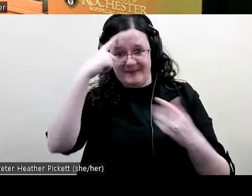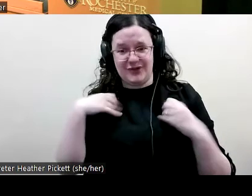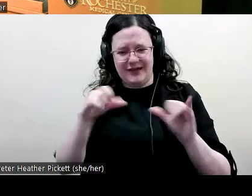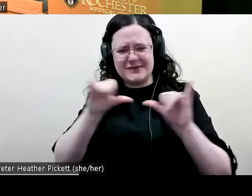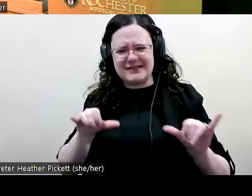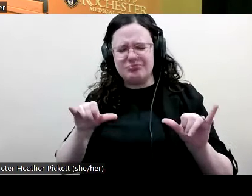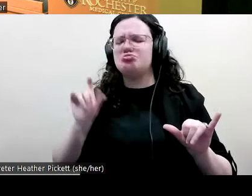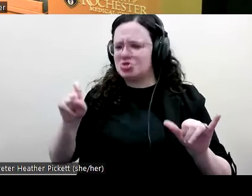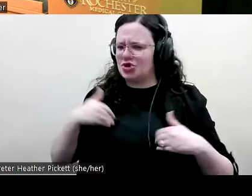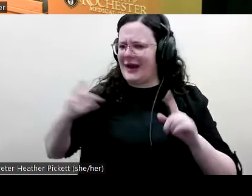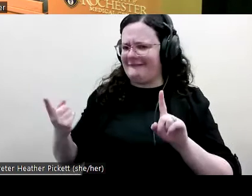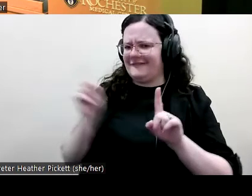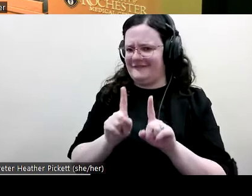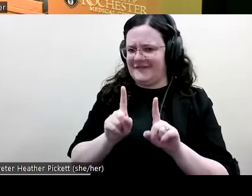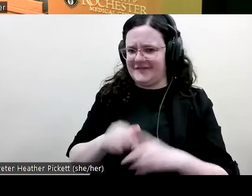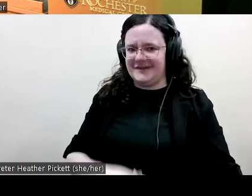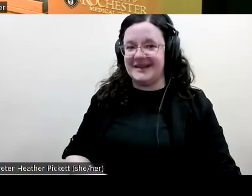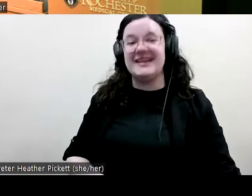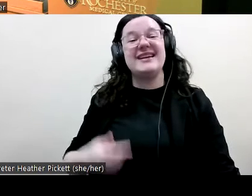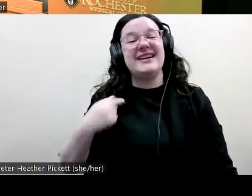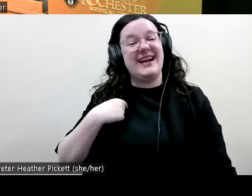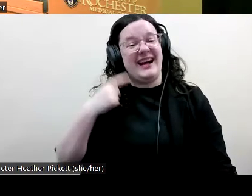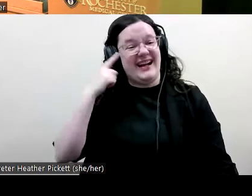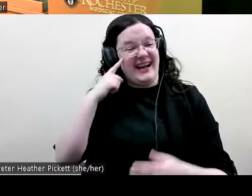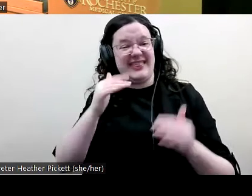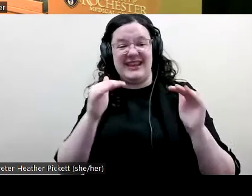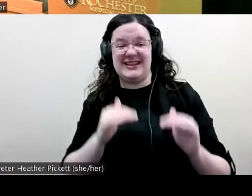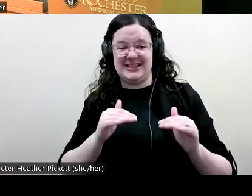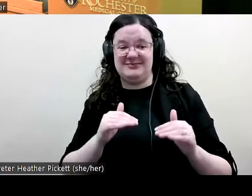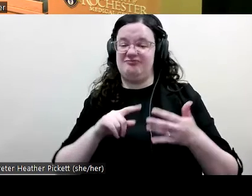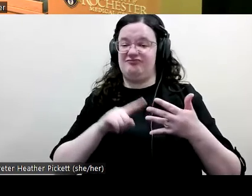um of serious mental illnesses on families and often what we see is that families are blamed